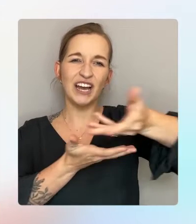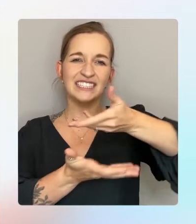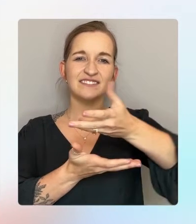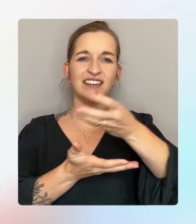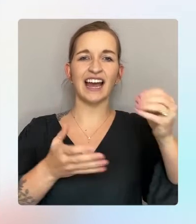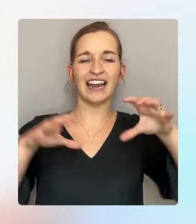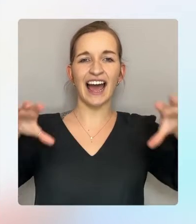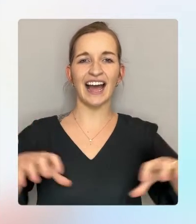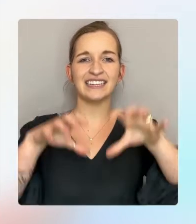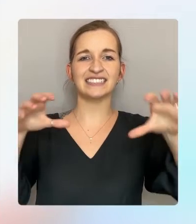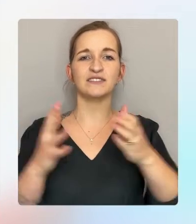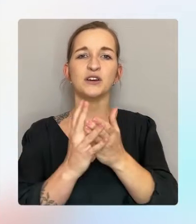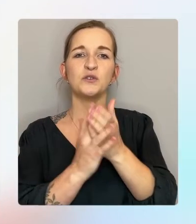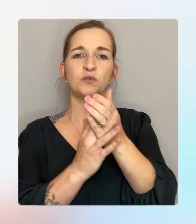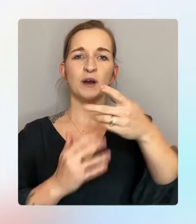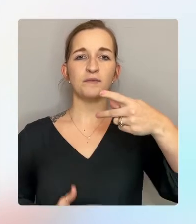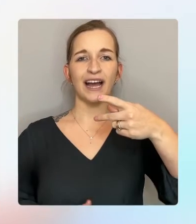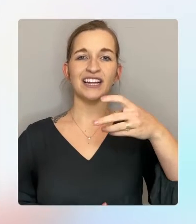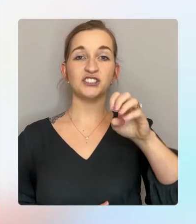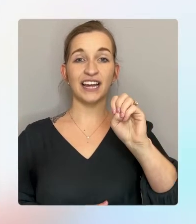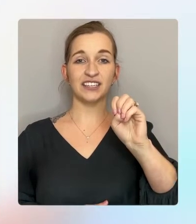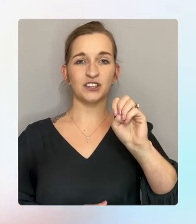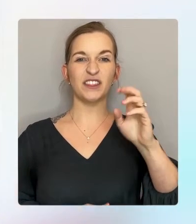through patch editor, our visual programming language.